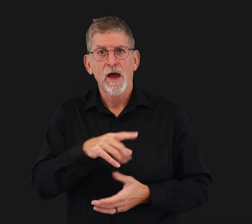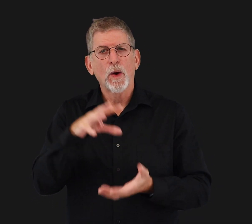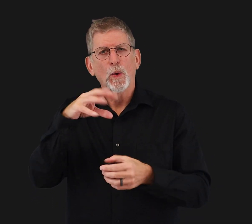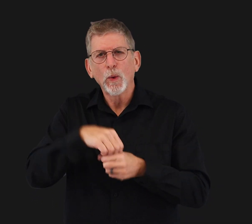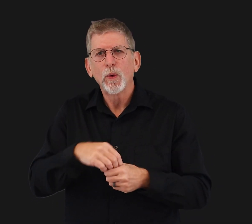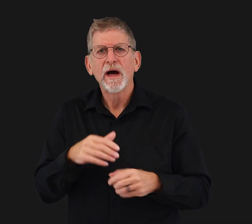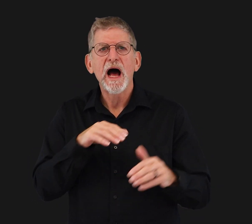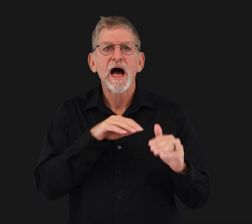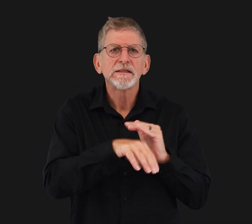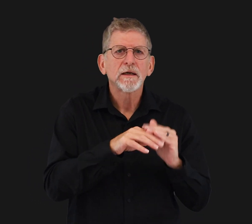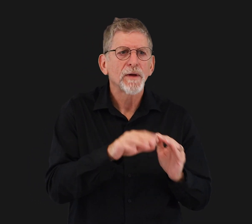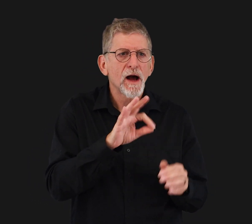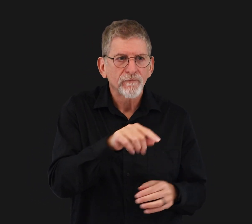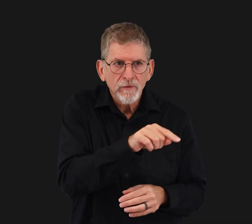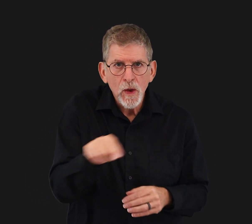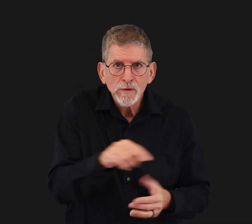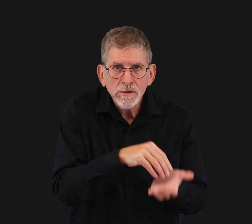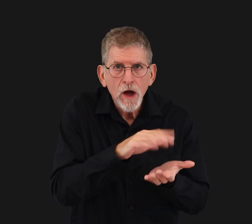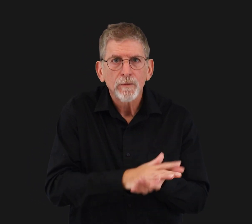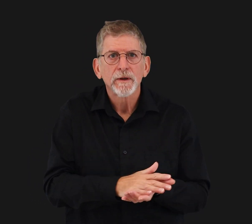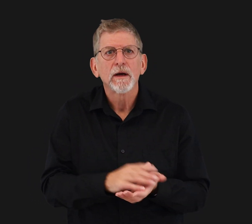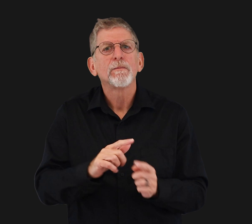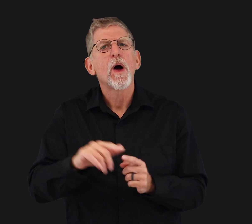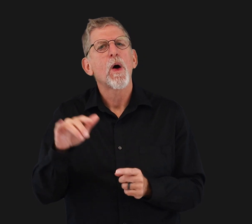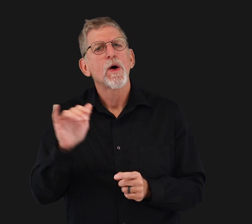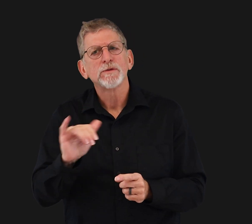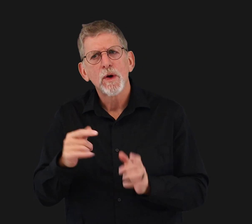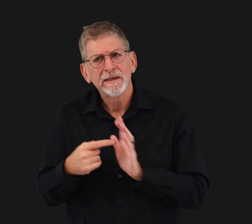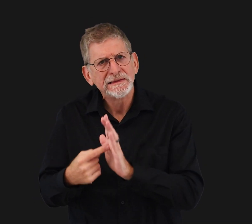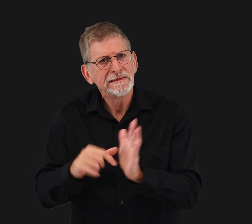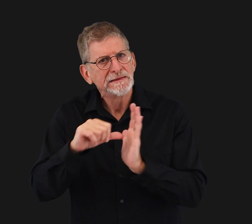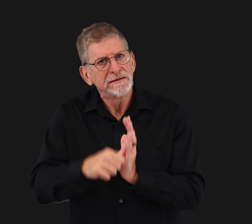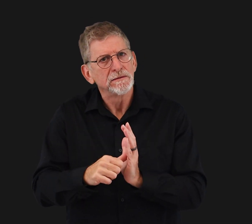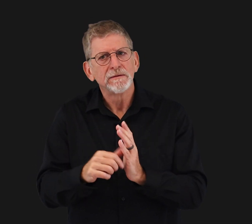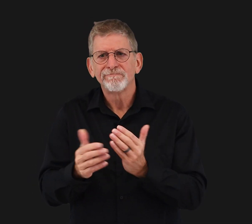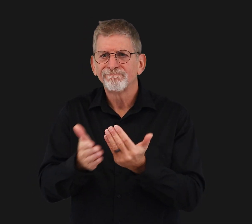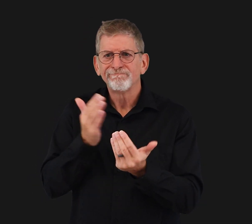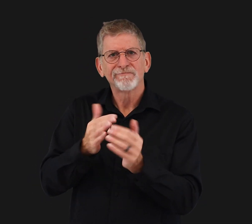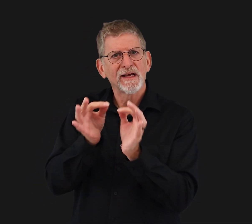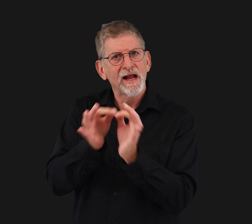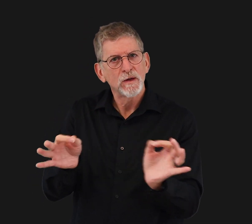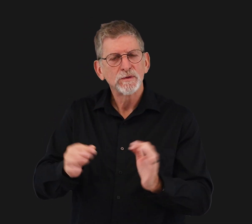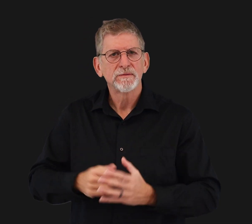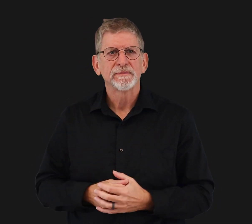This includes accessibility of the documents, but also the plain language.